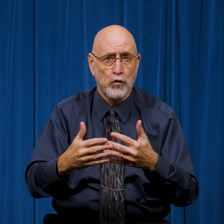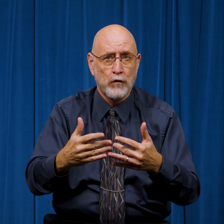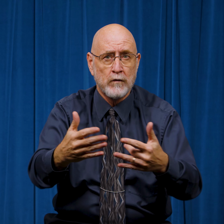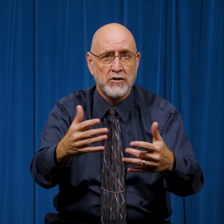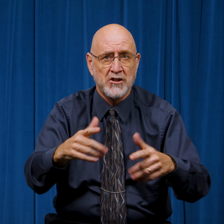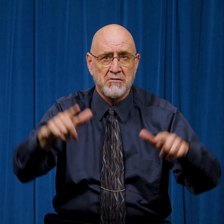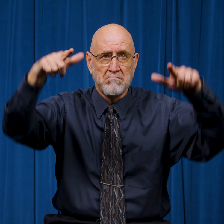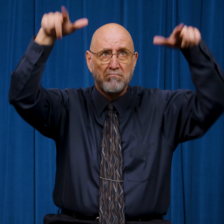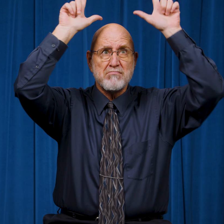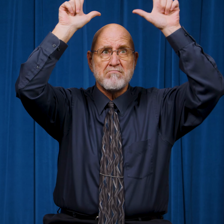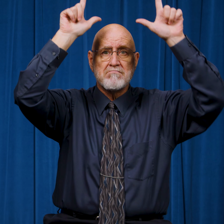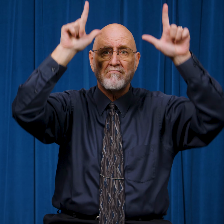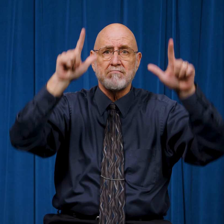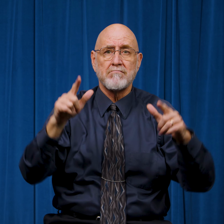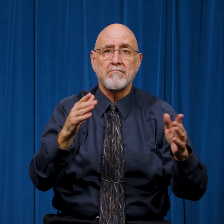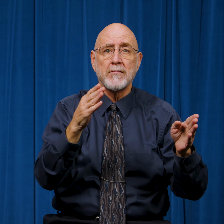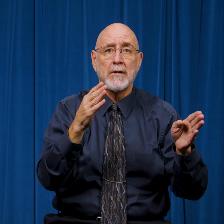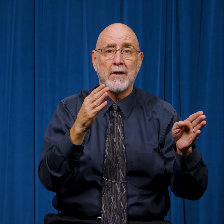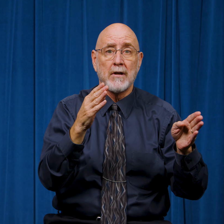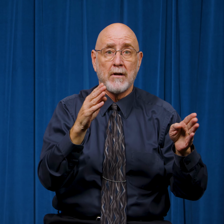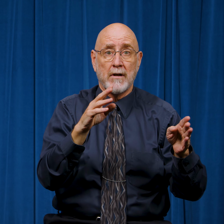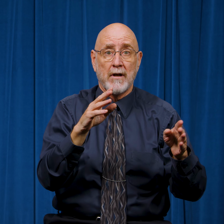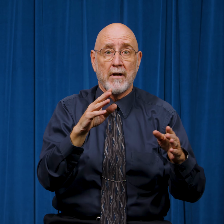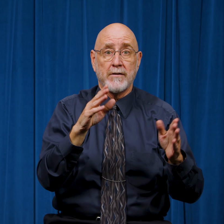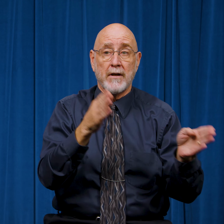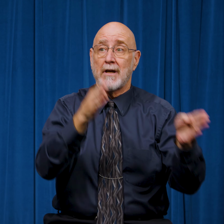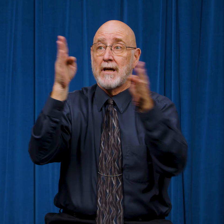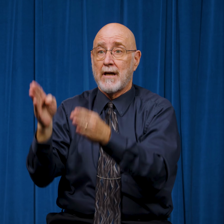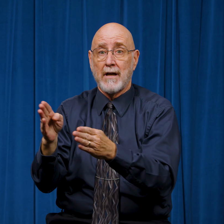If we turn and we look to the figure of "Religion,"